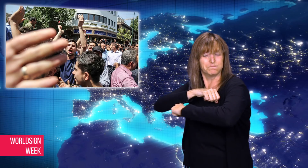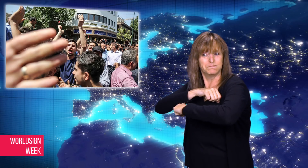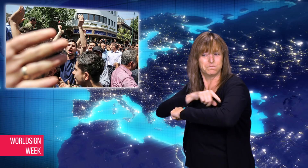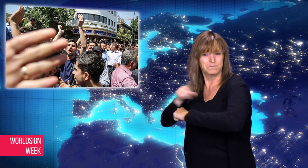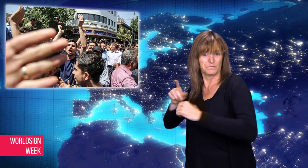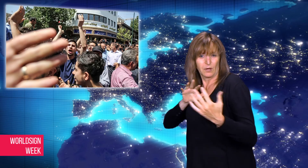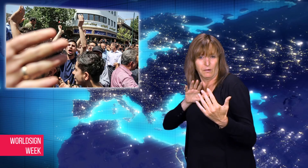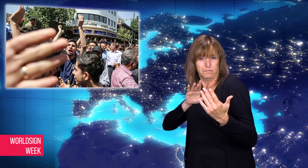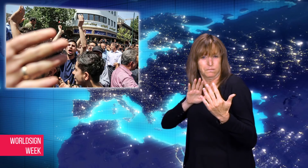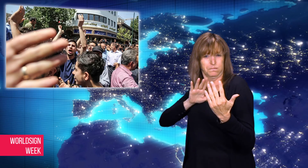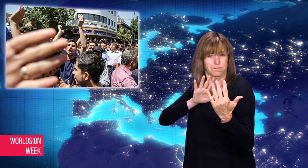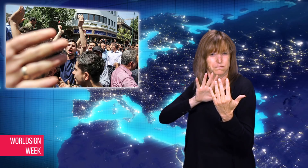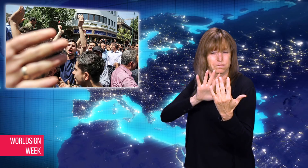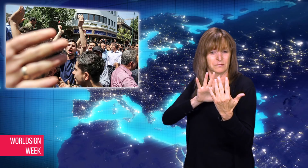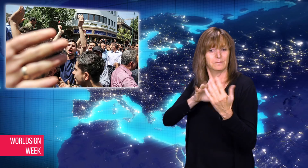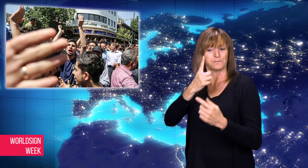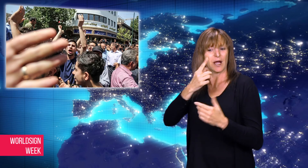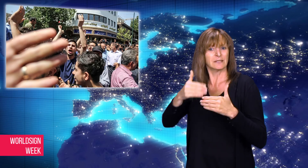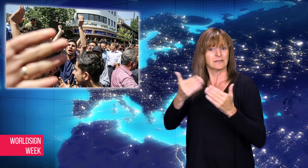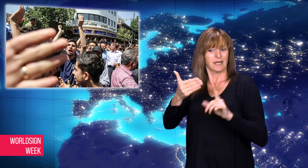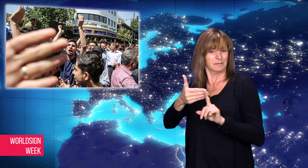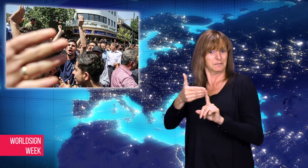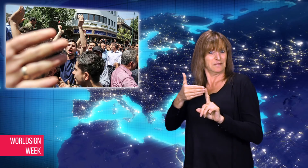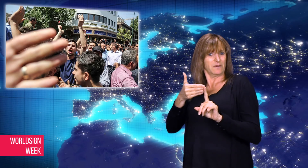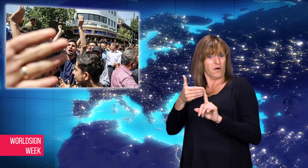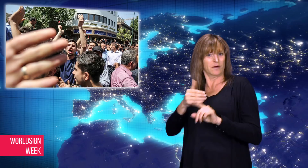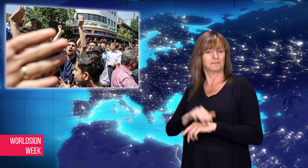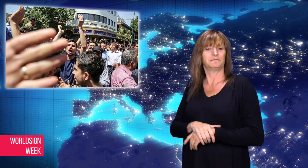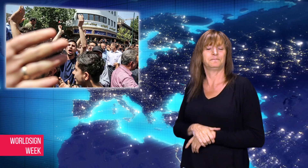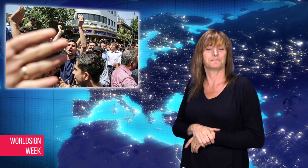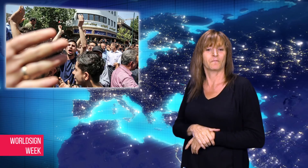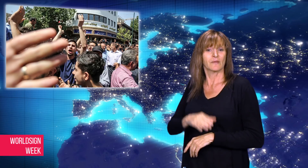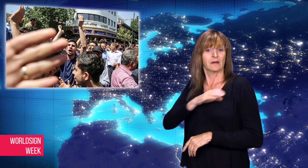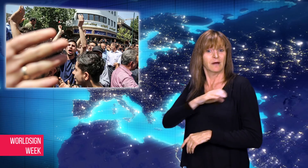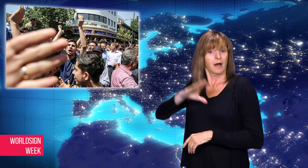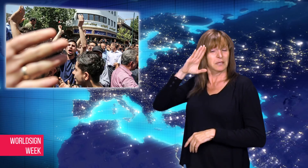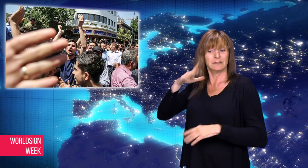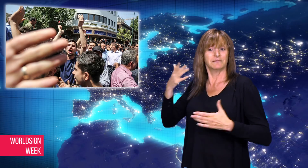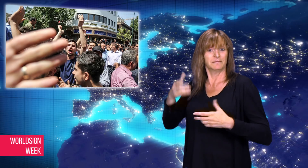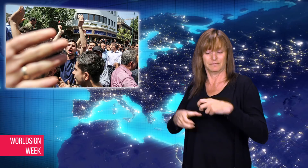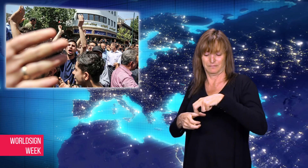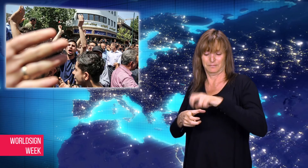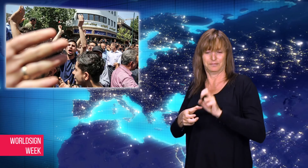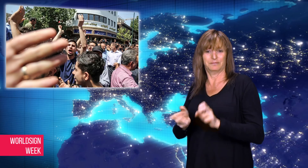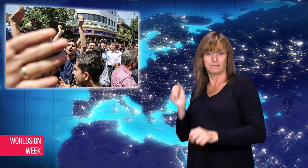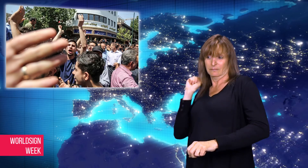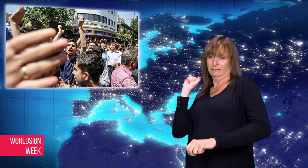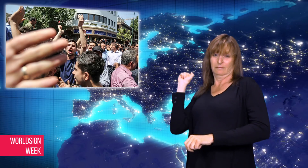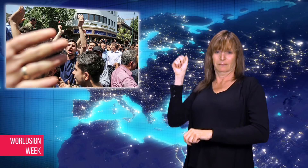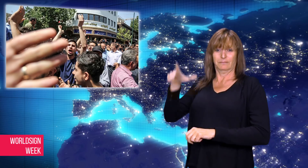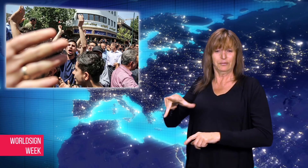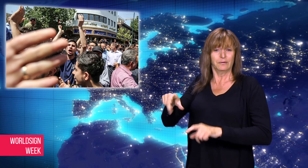the day before. Police unleashed tear gas and arrested some protesters.